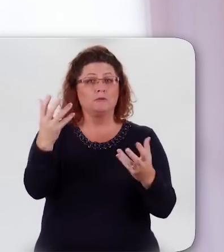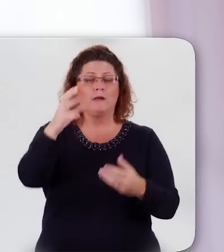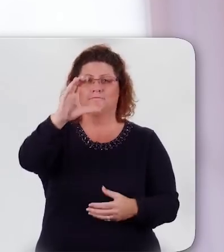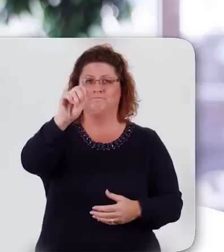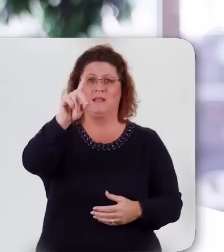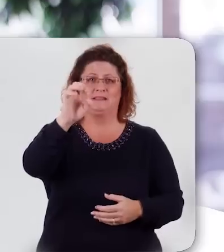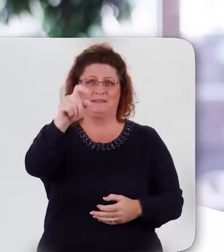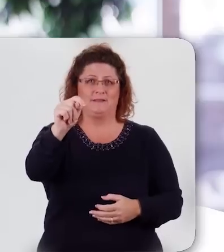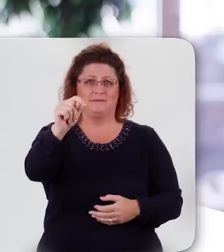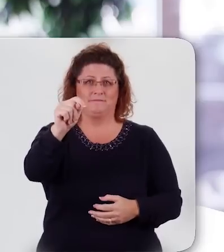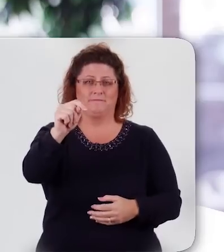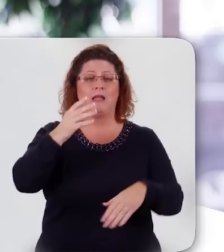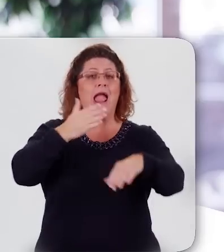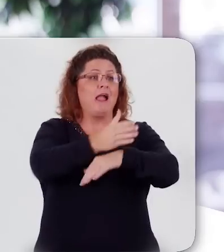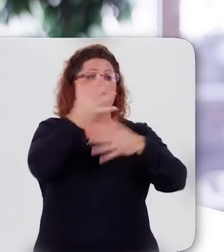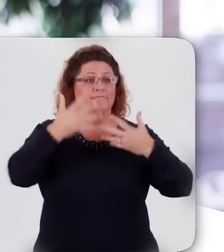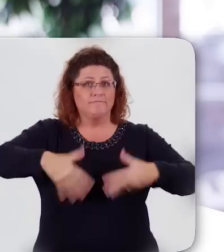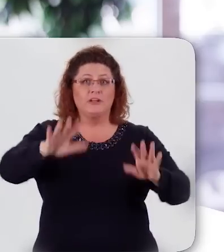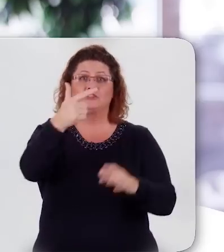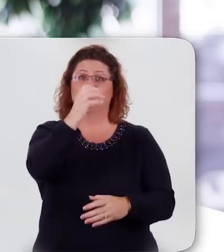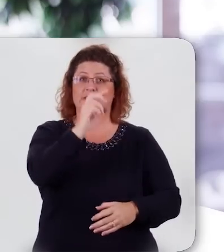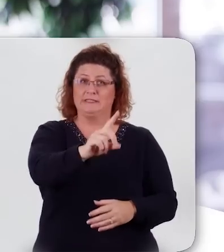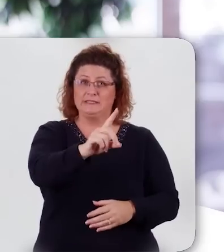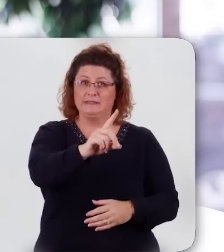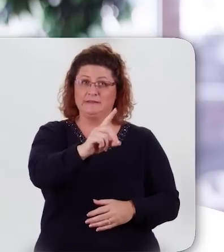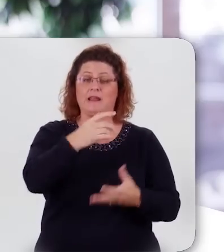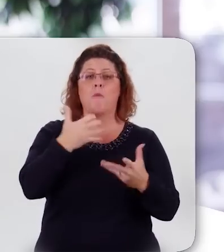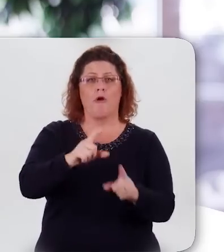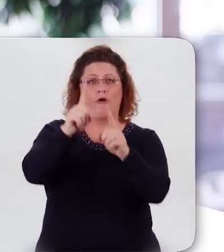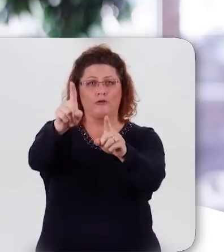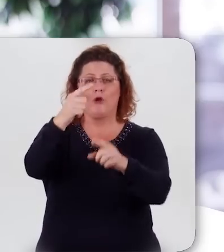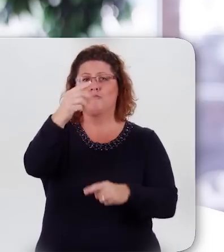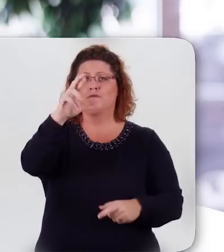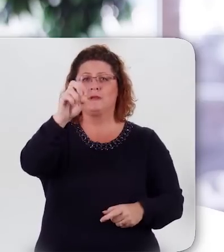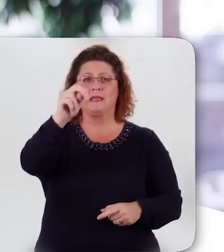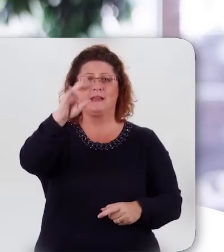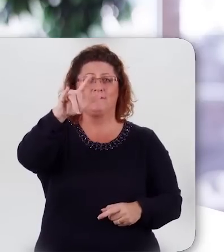After my GED I want to go to Greenville Tech